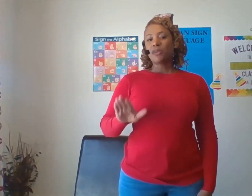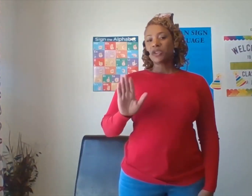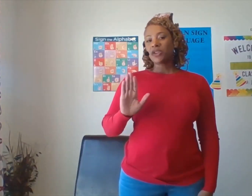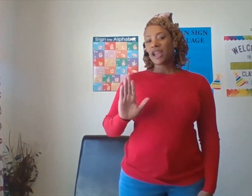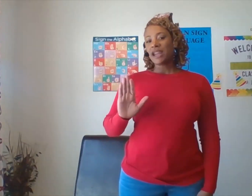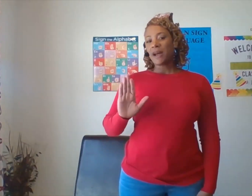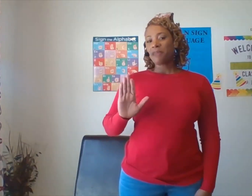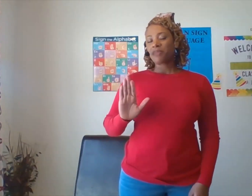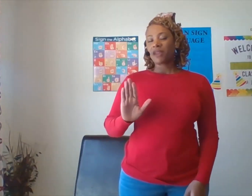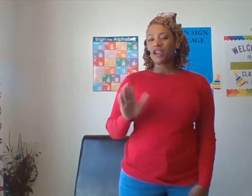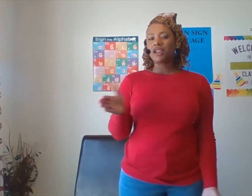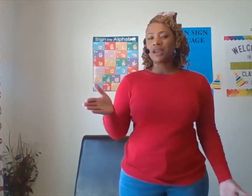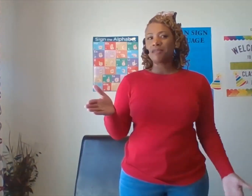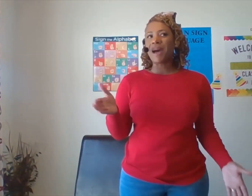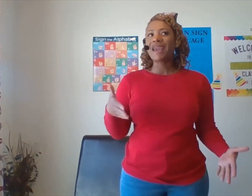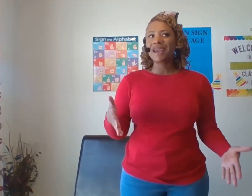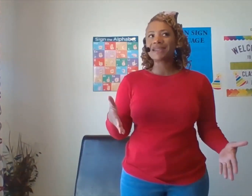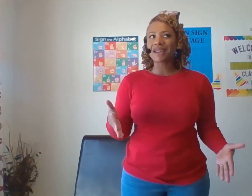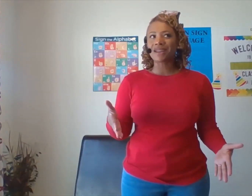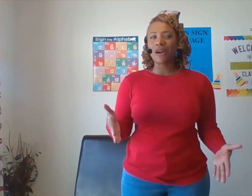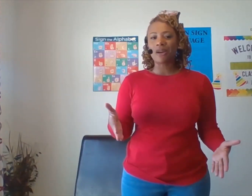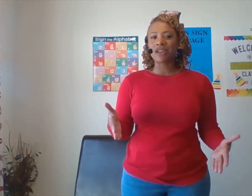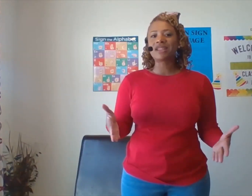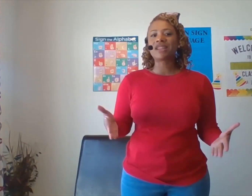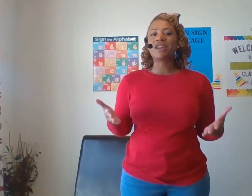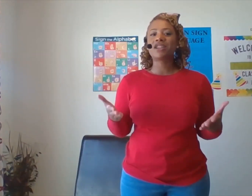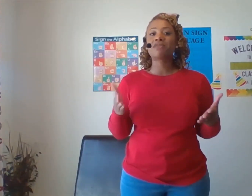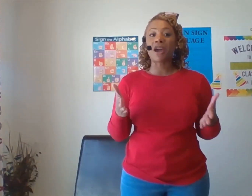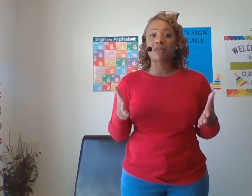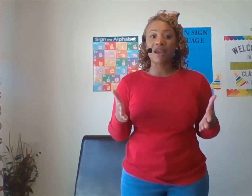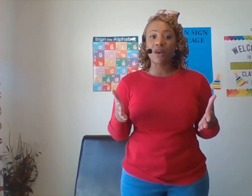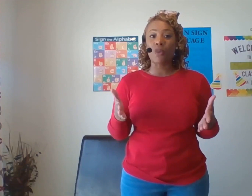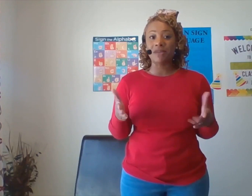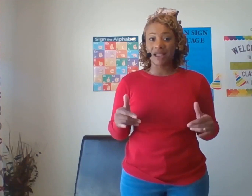put your hand up and it my kids like to call this the spider-man web-slinging